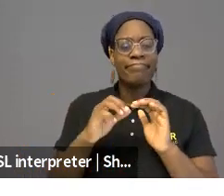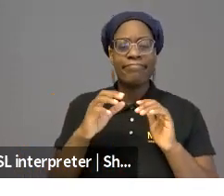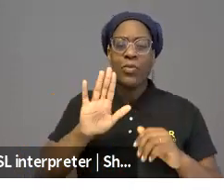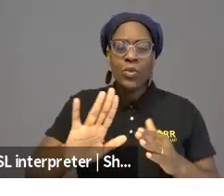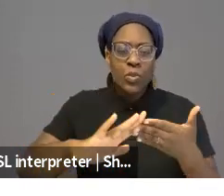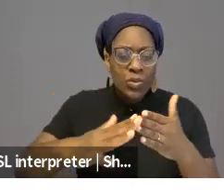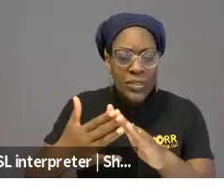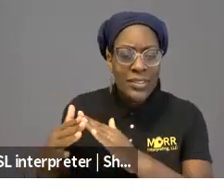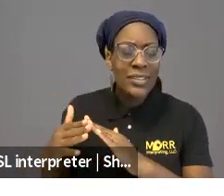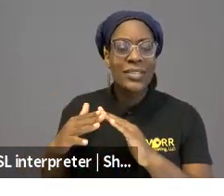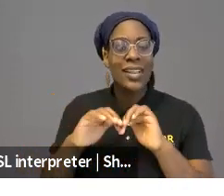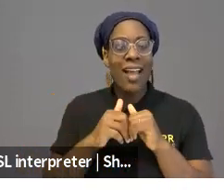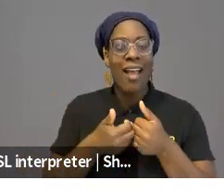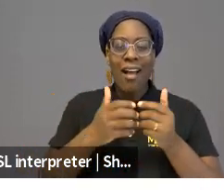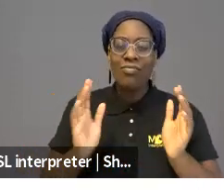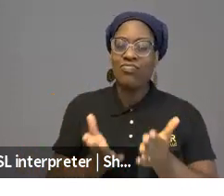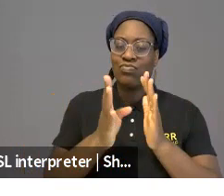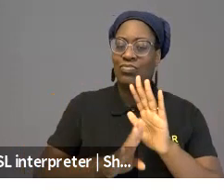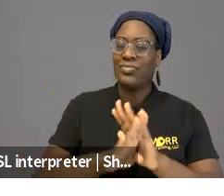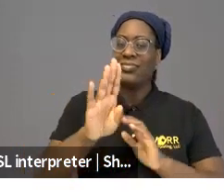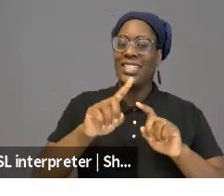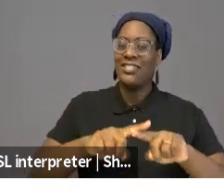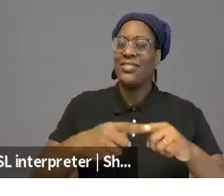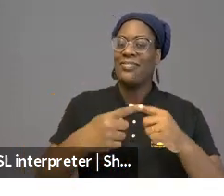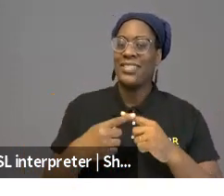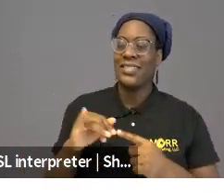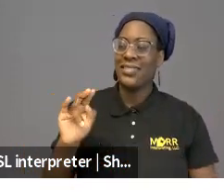and contexts that you're a part of, too.